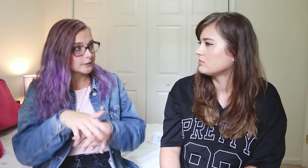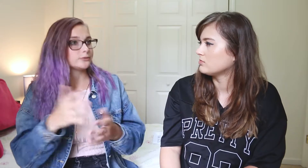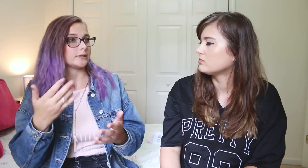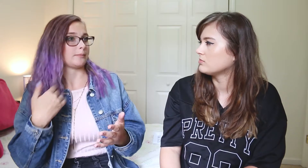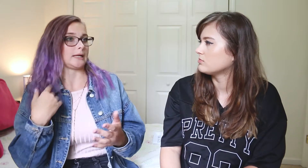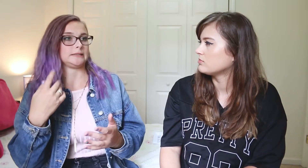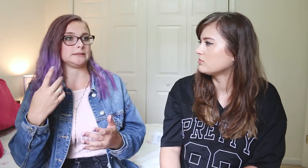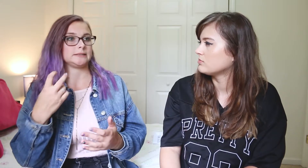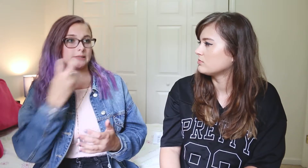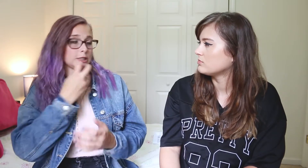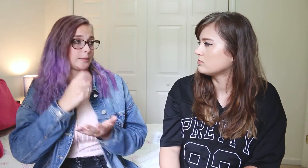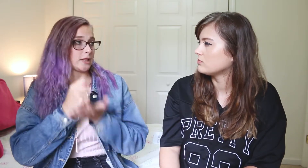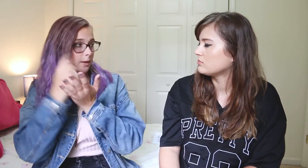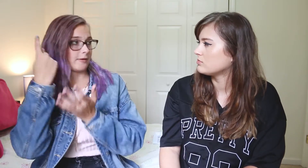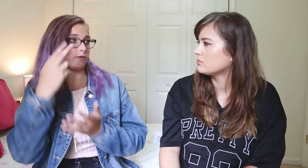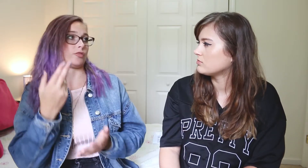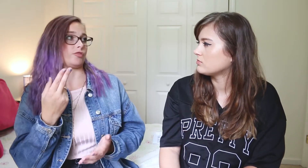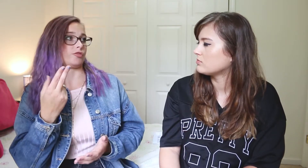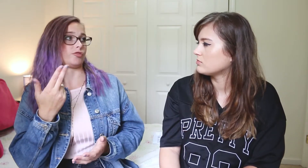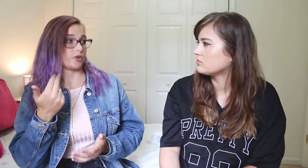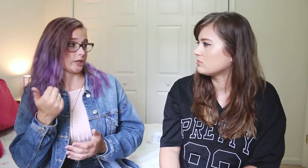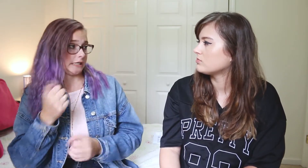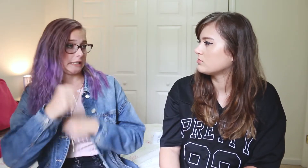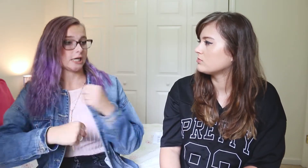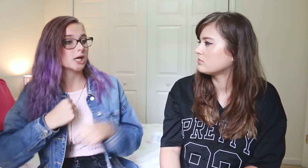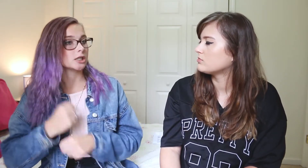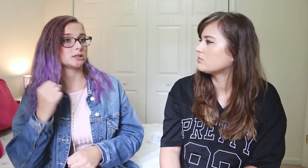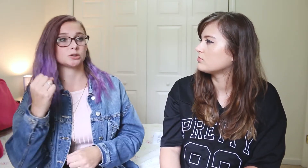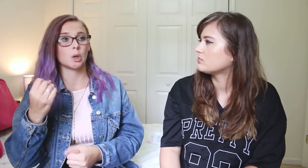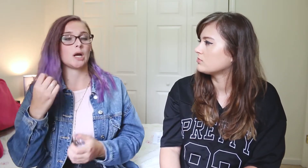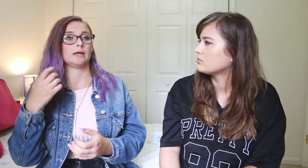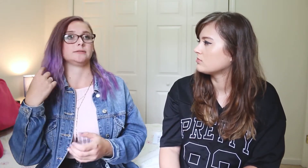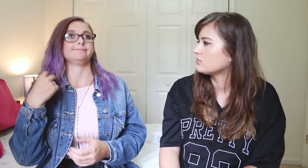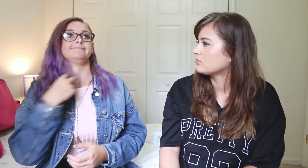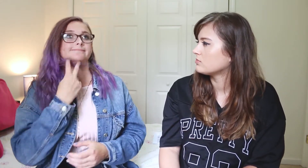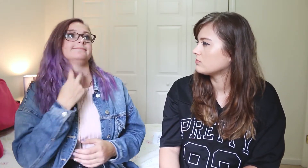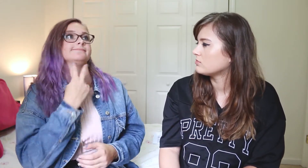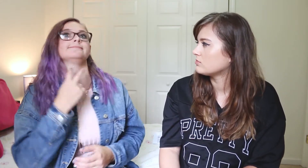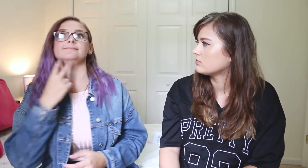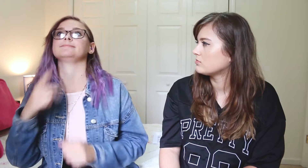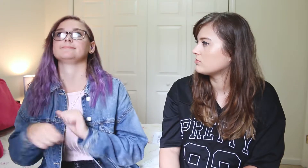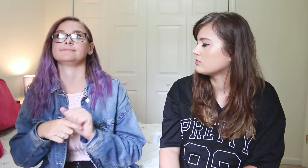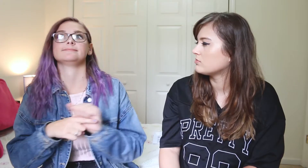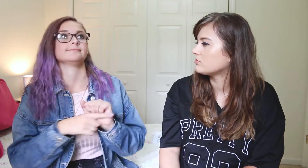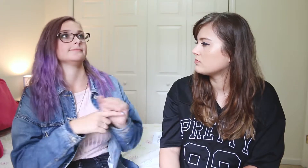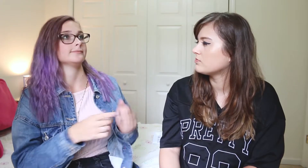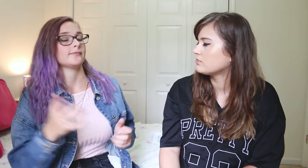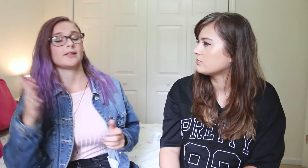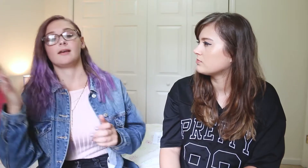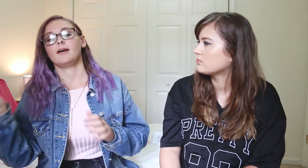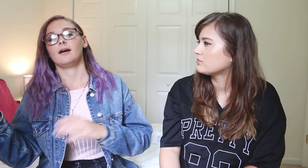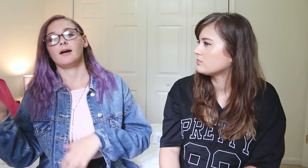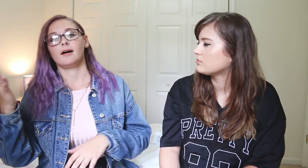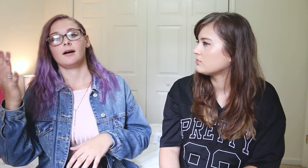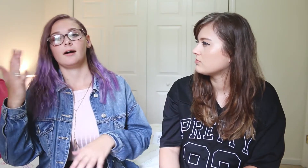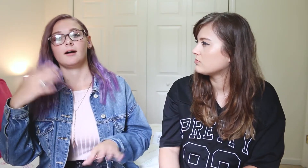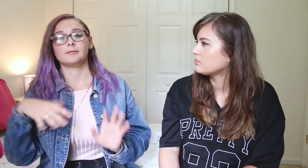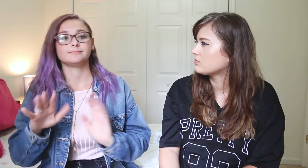I was mainstreamed and did speech therapy for 13 years so I was always practicing my voice.